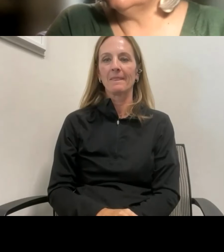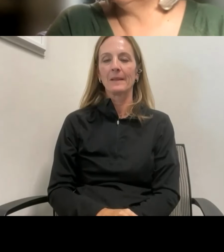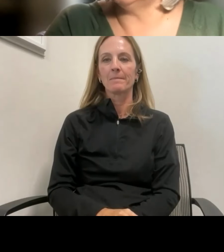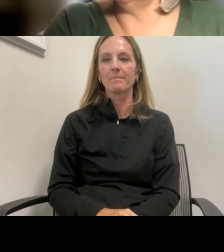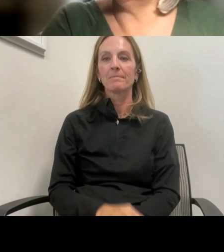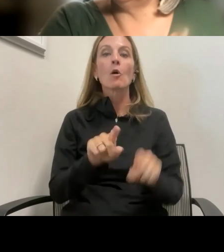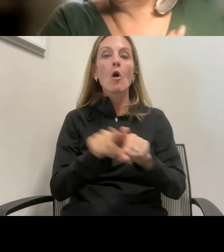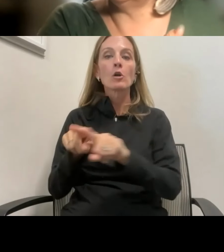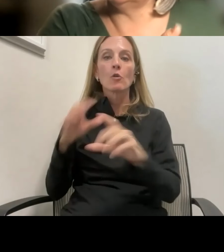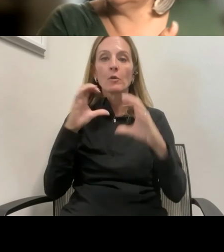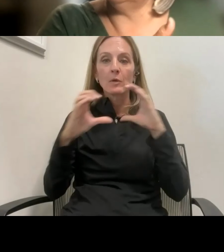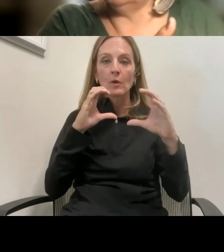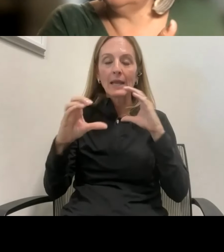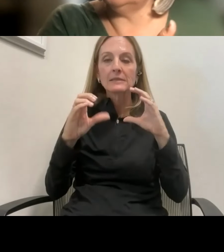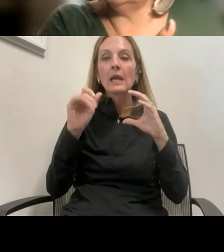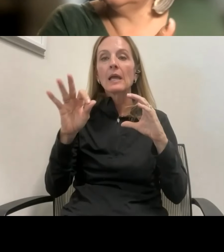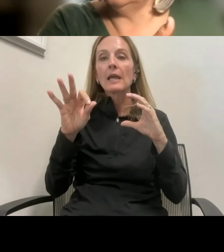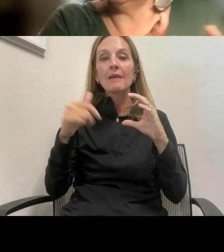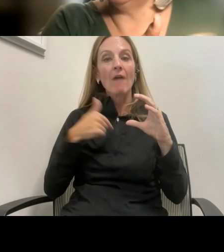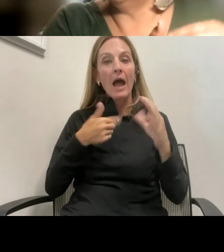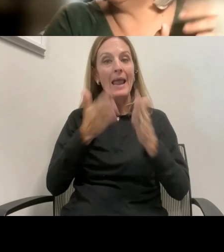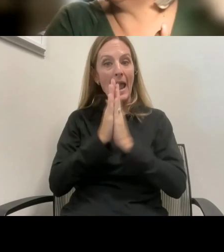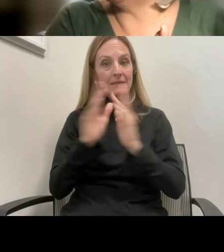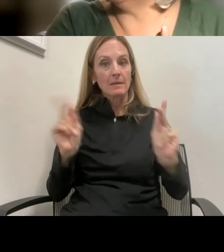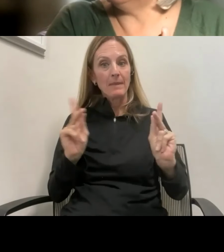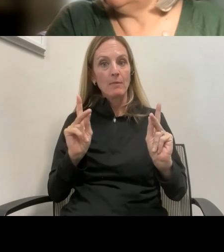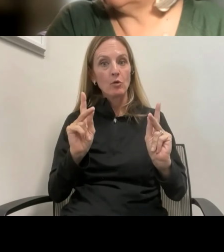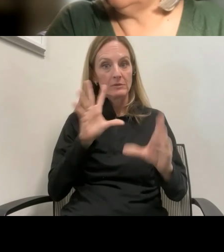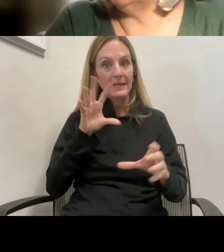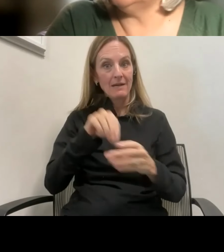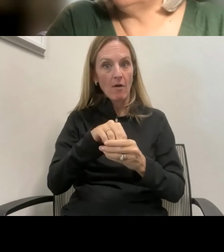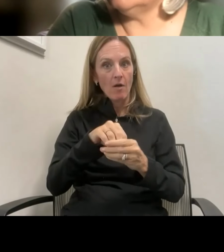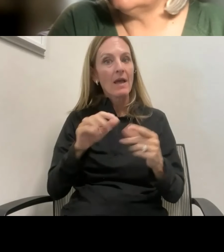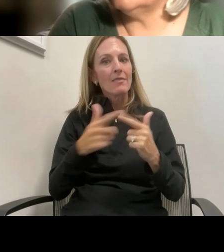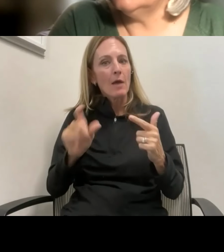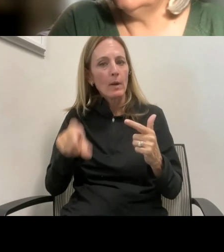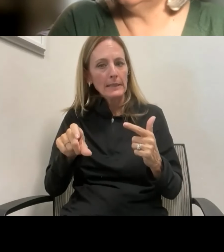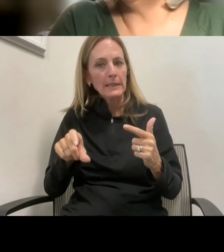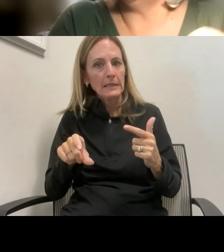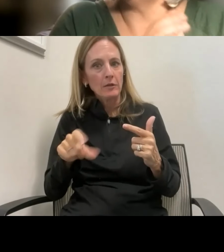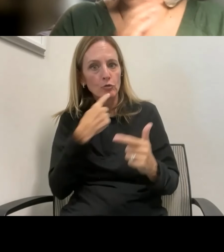if we ask our people to get involved, then we want to report back how that went, and so that's the